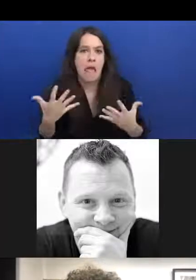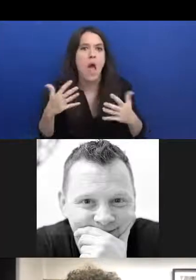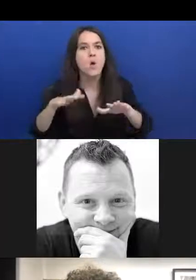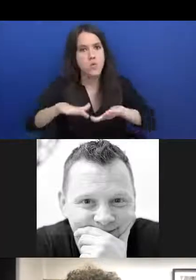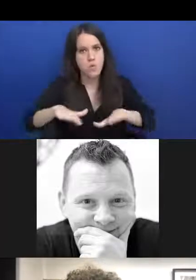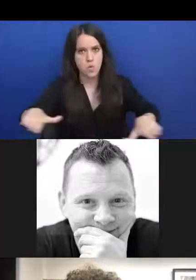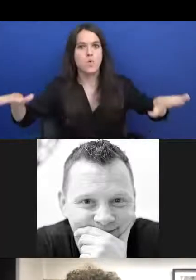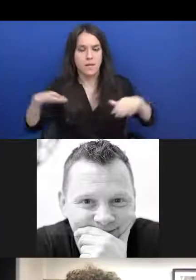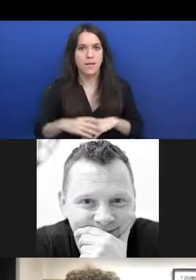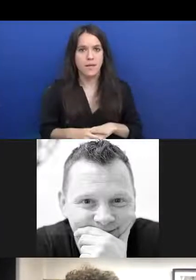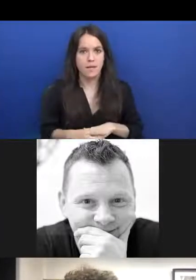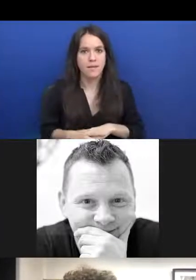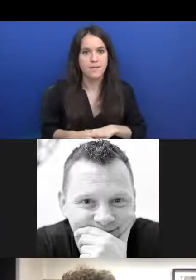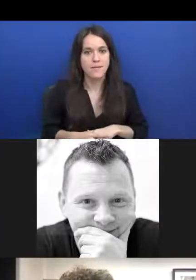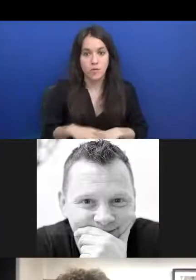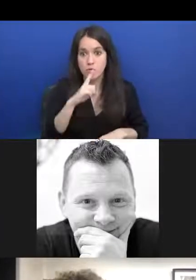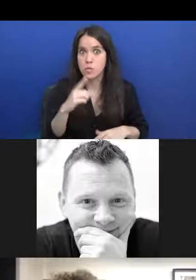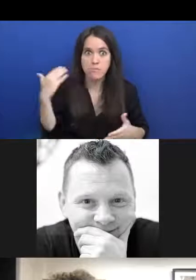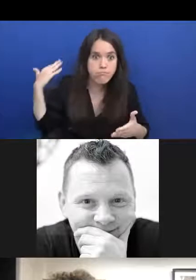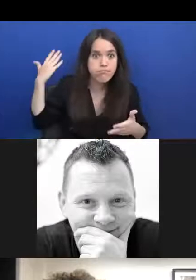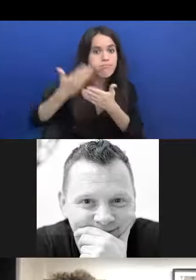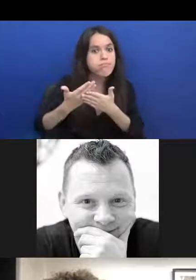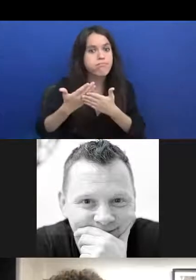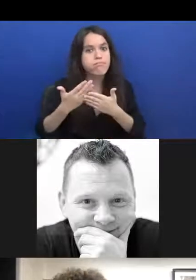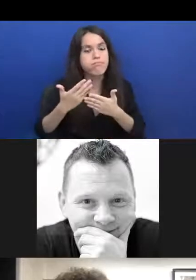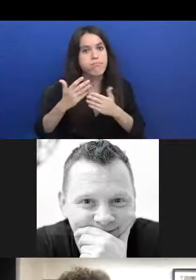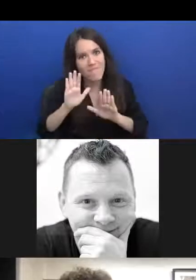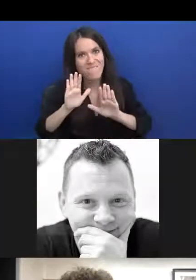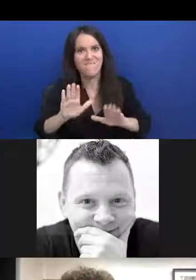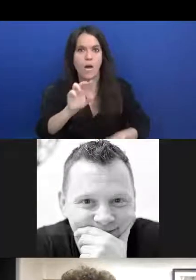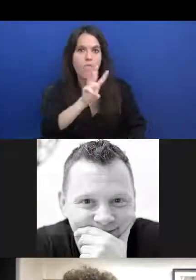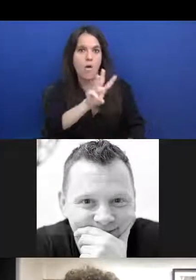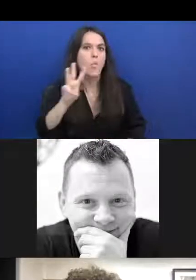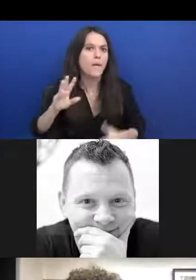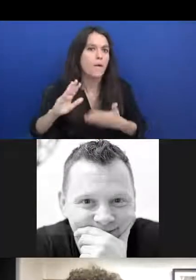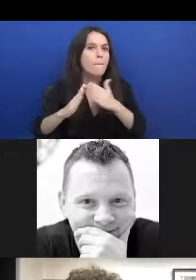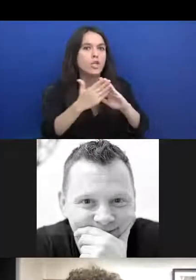and so since then it's been known as Warruwi community rather than than as a mission